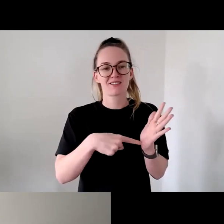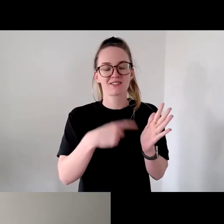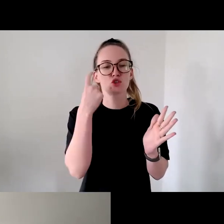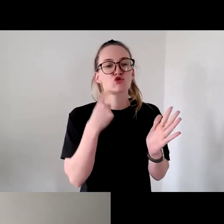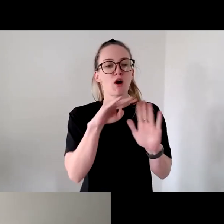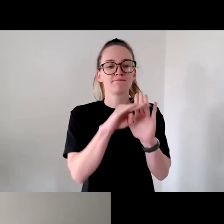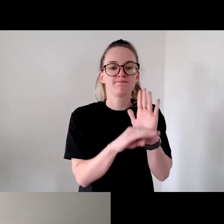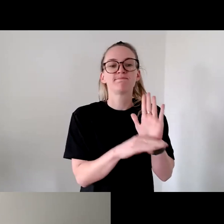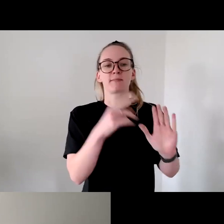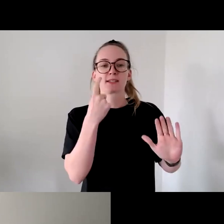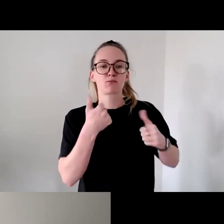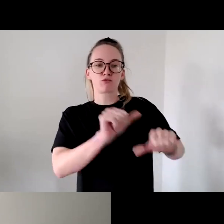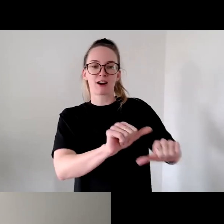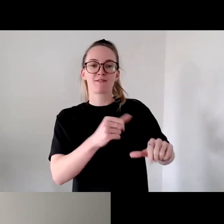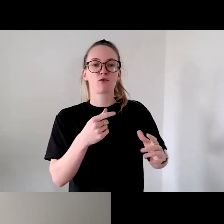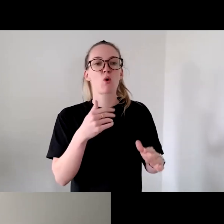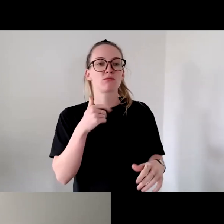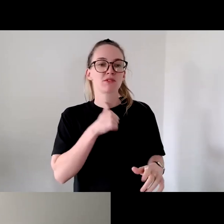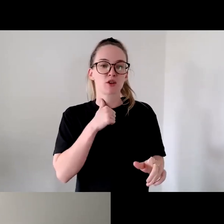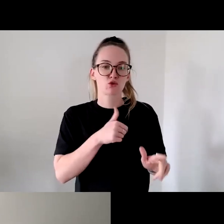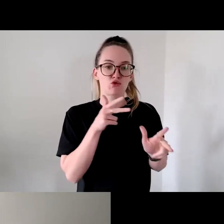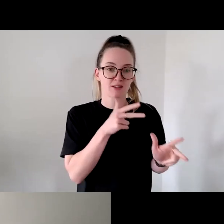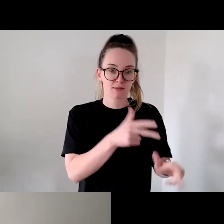were the first efforts, some of the first efforts in what we know as positive duty